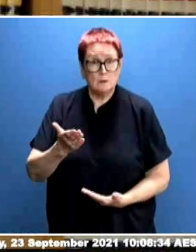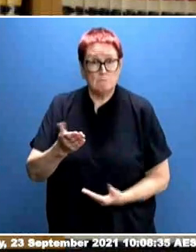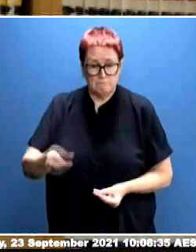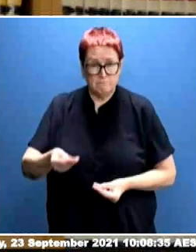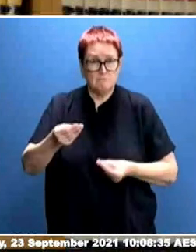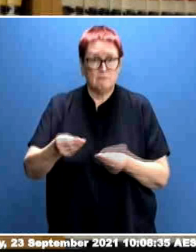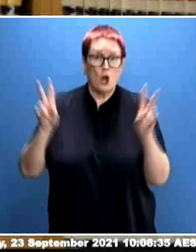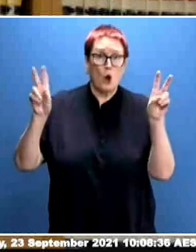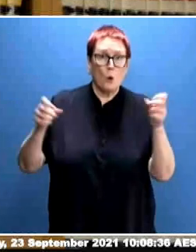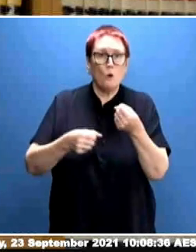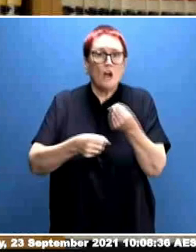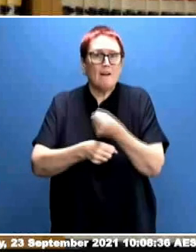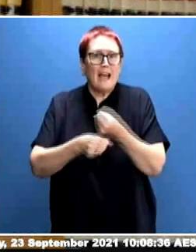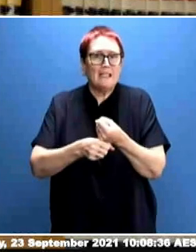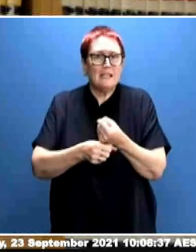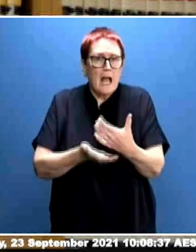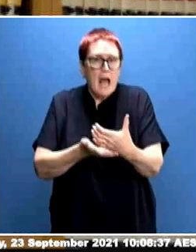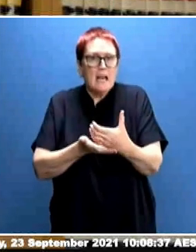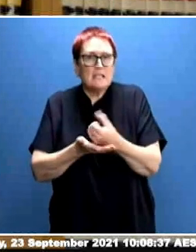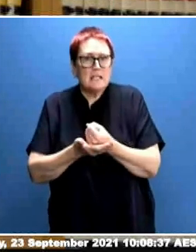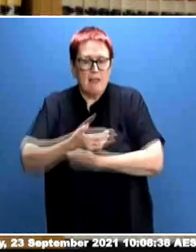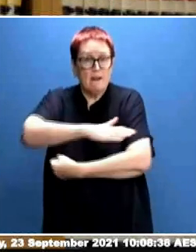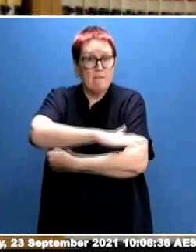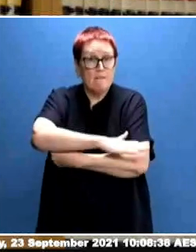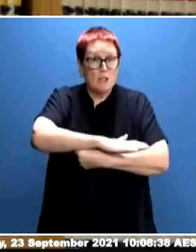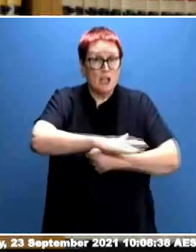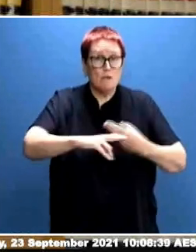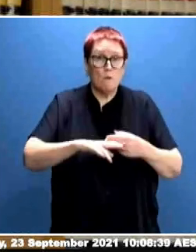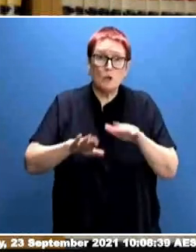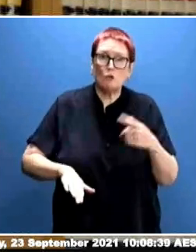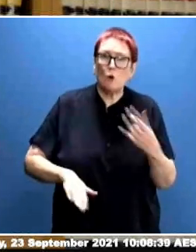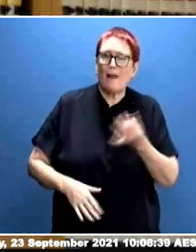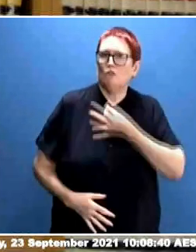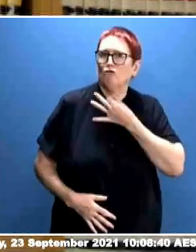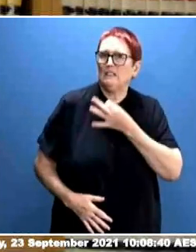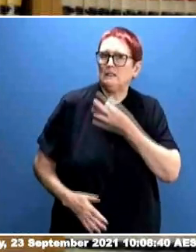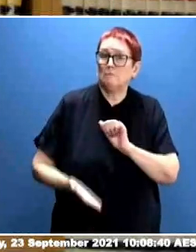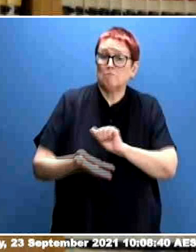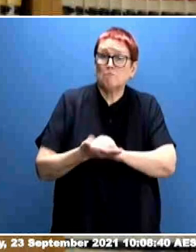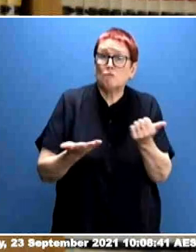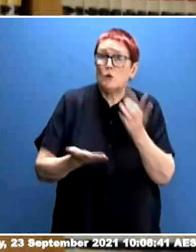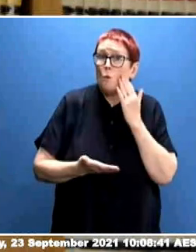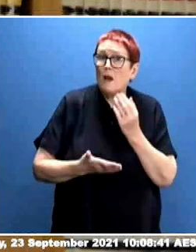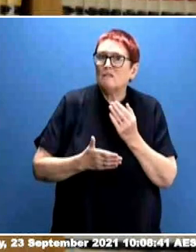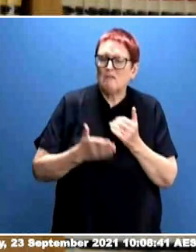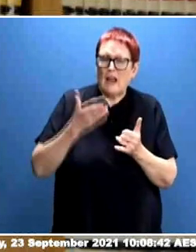titled "Creating a Secure Foundation for Children at Risk" in late 2019? Yes, that's correct.